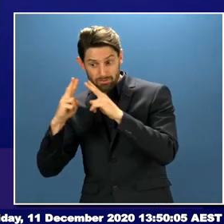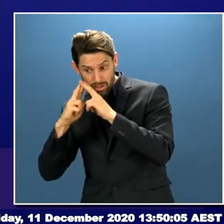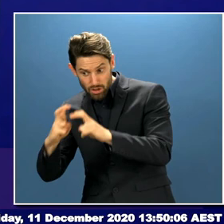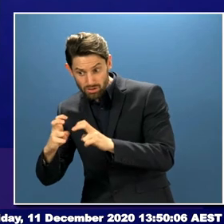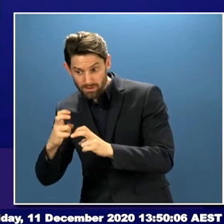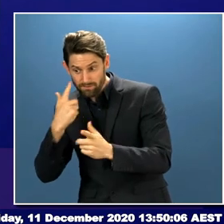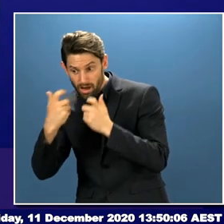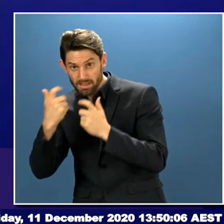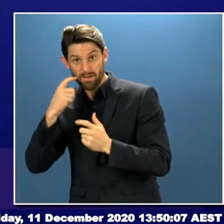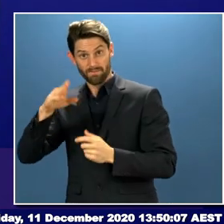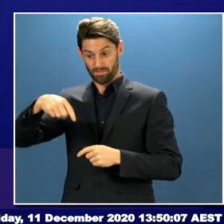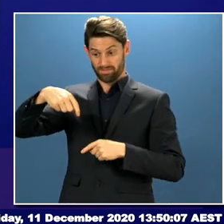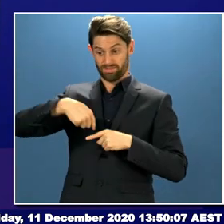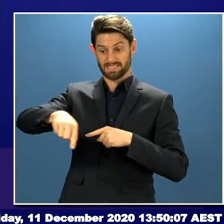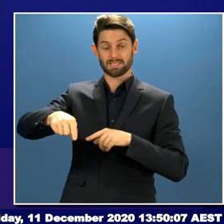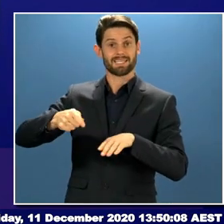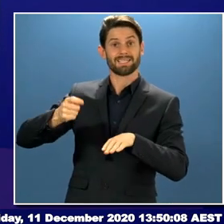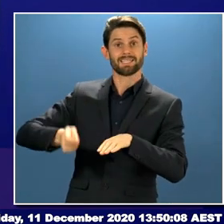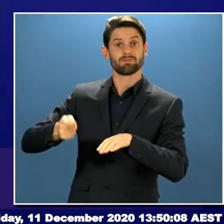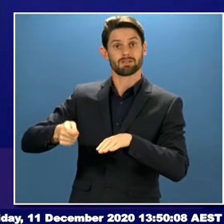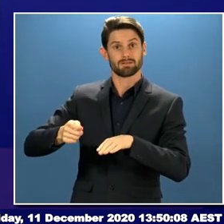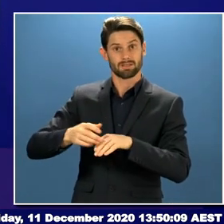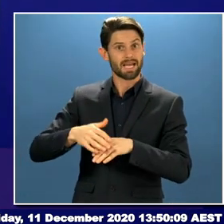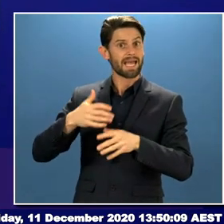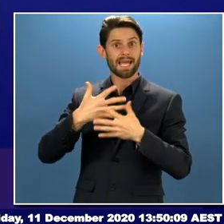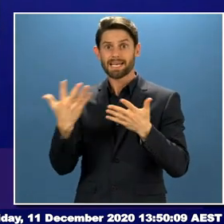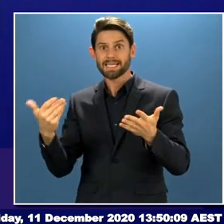during the hearing, including any additional material tendered